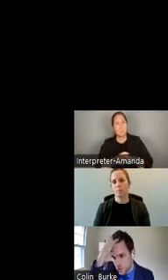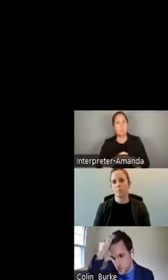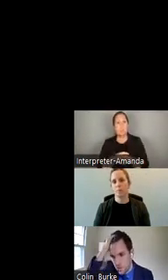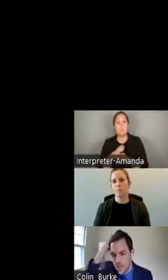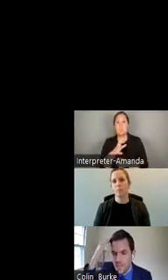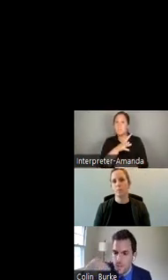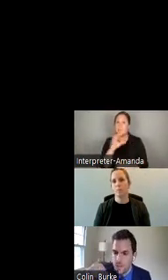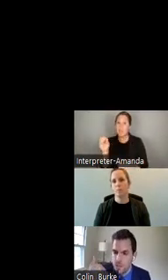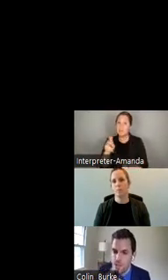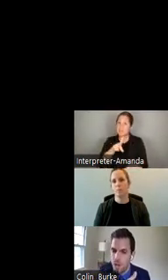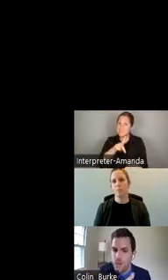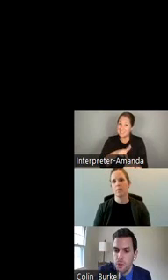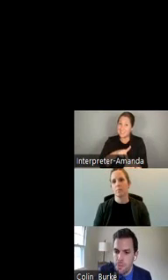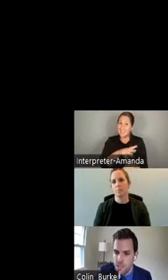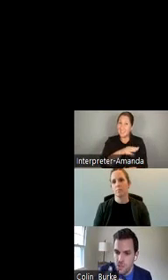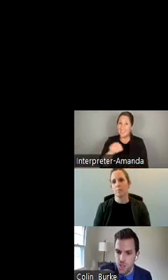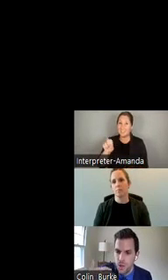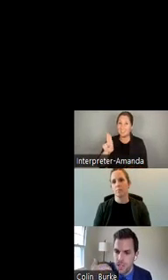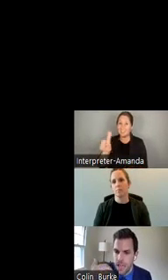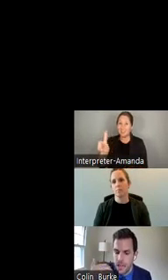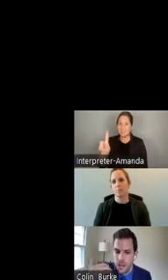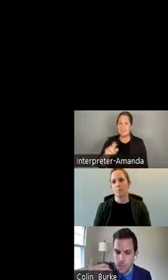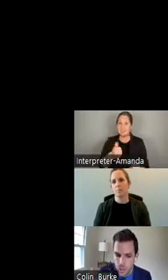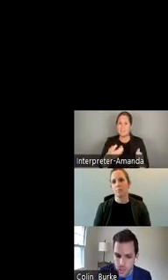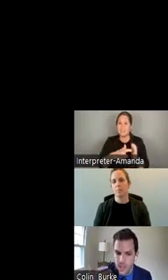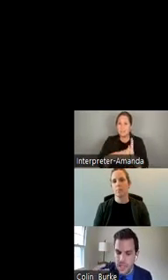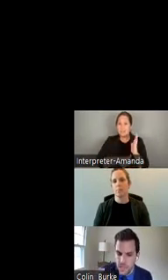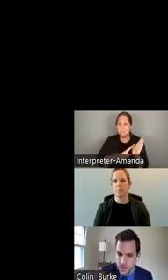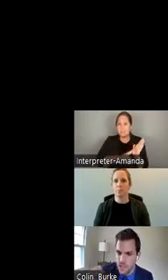use disorders again there's literature in other populations showing that burden of psychiatric